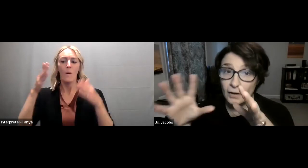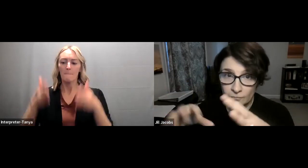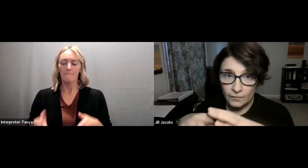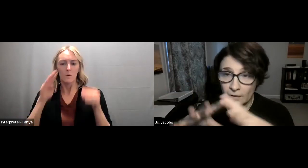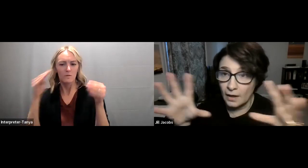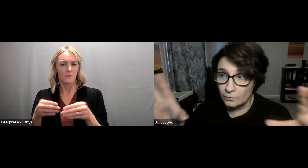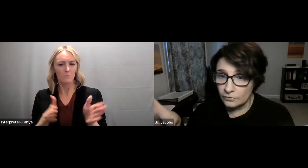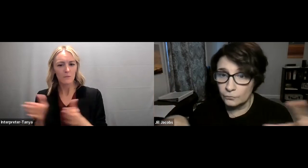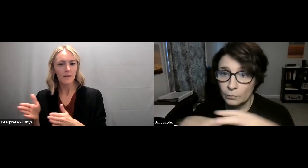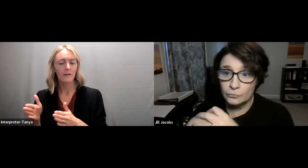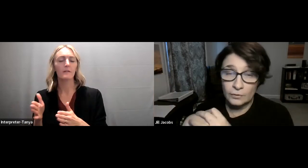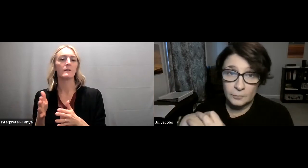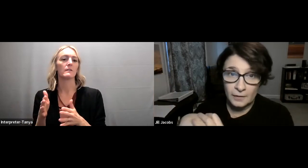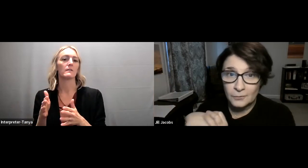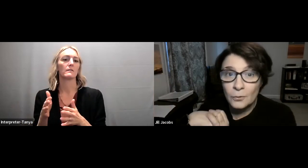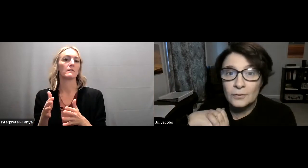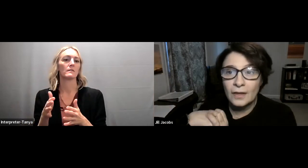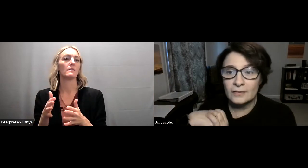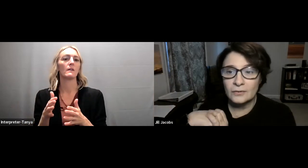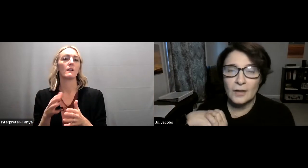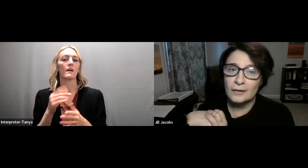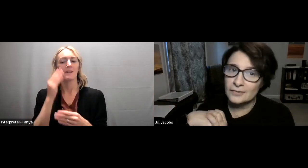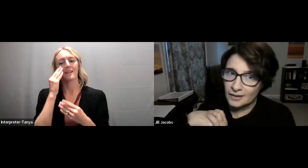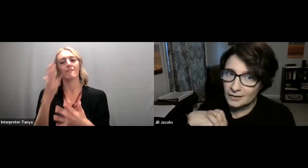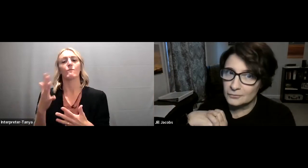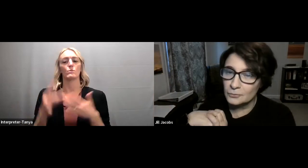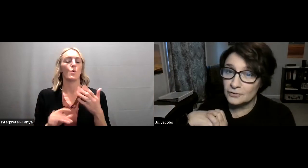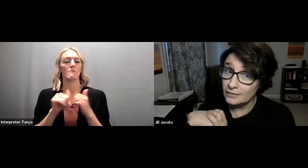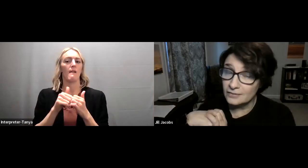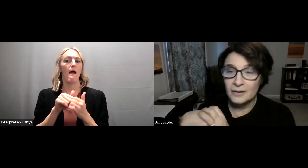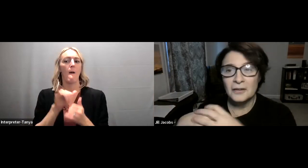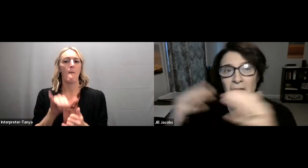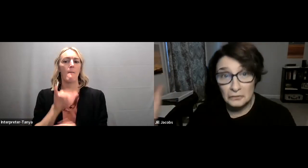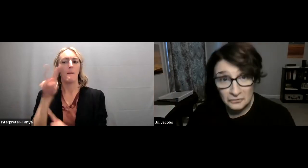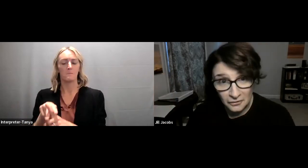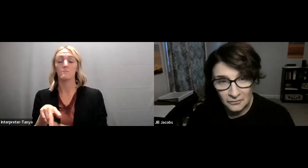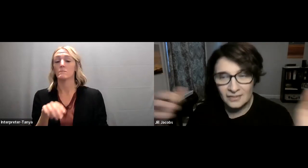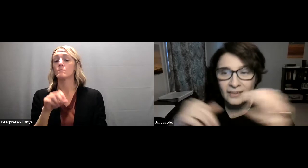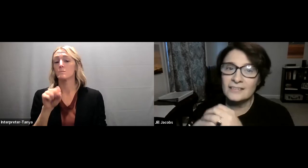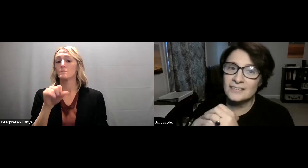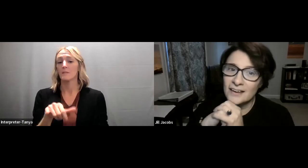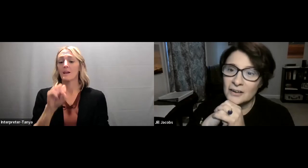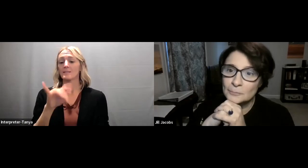And how does informed choice play a role in that is this so that is settings rule, yes. Looks at those things.